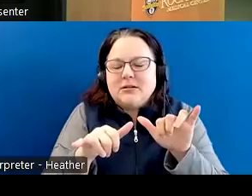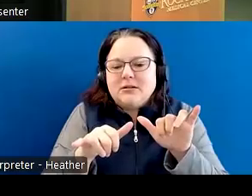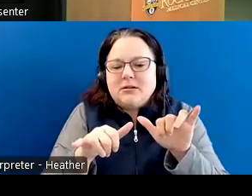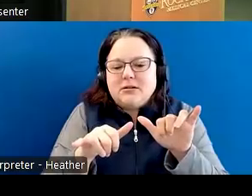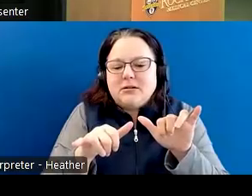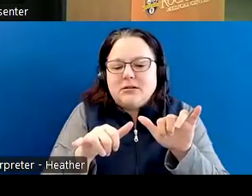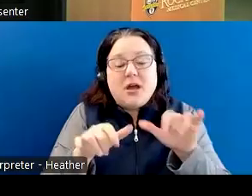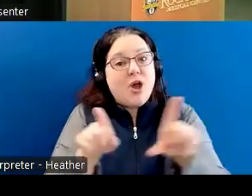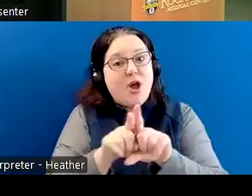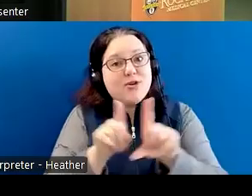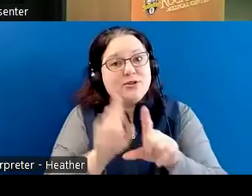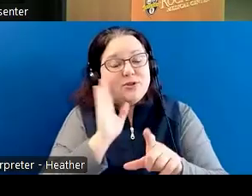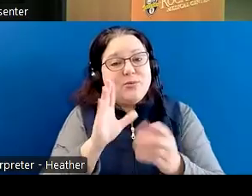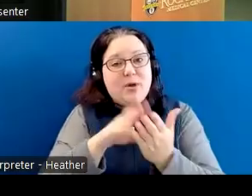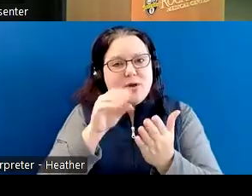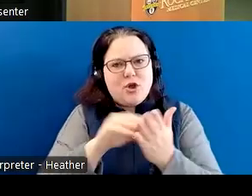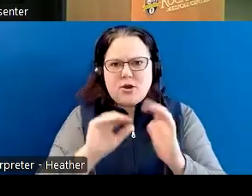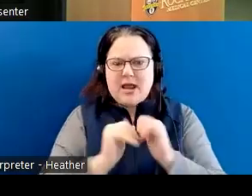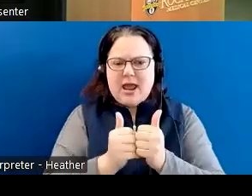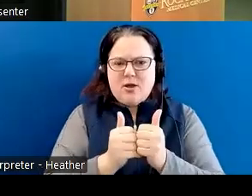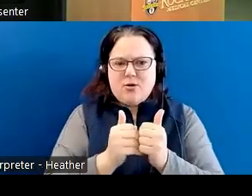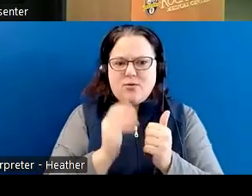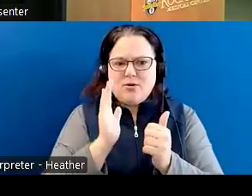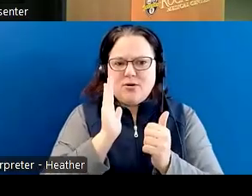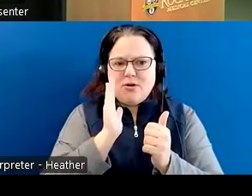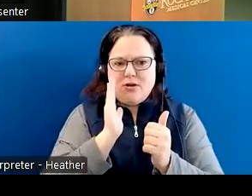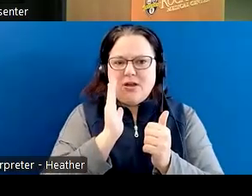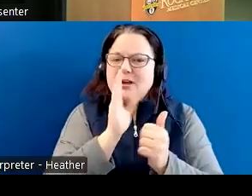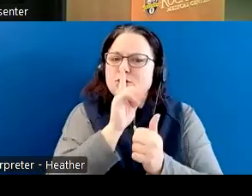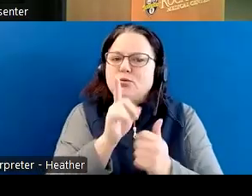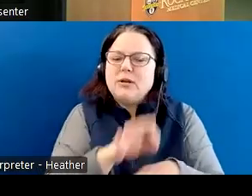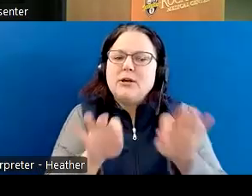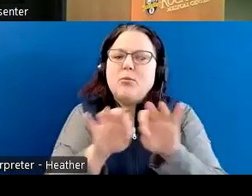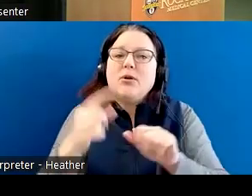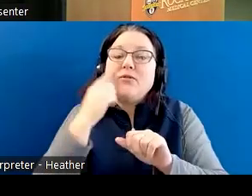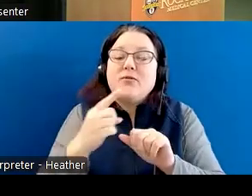hear how it is centered, as Julie was saying, on the instrumental and emotional support um between